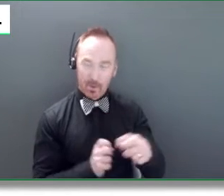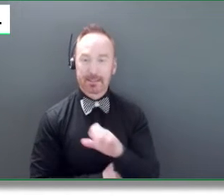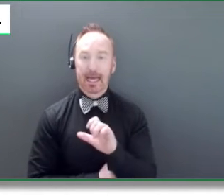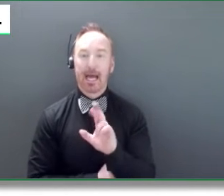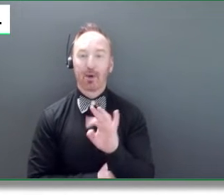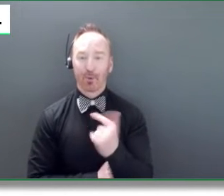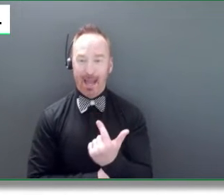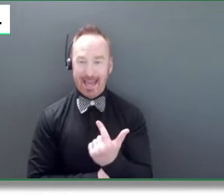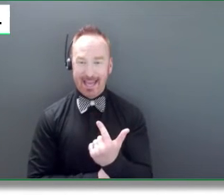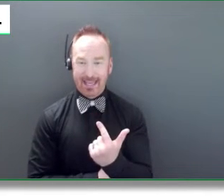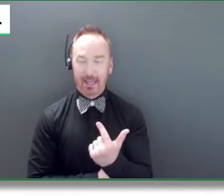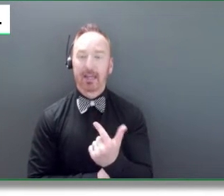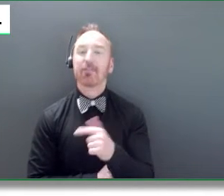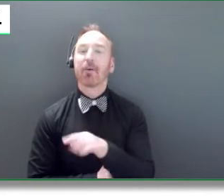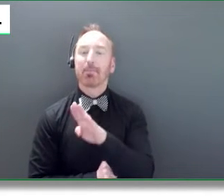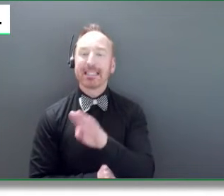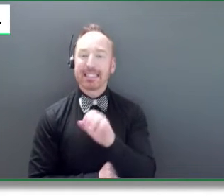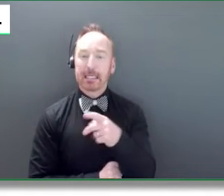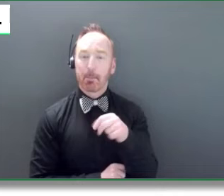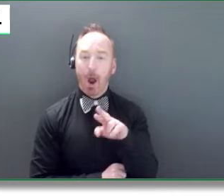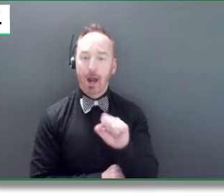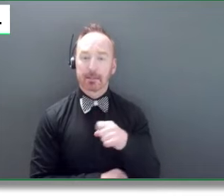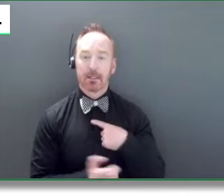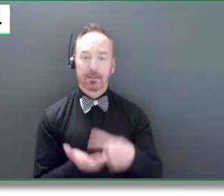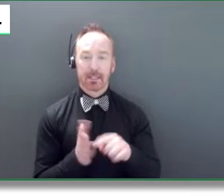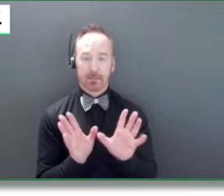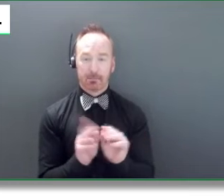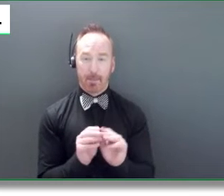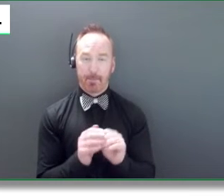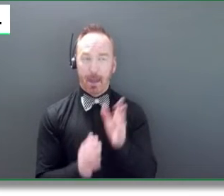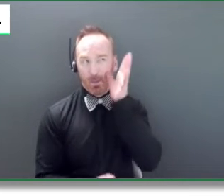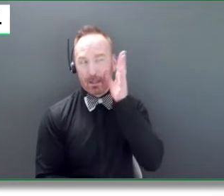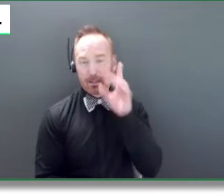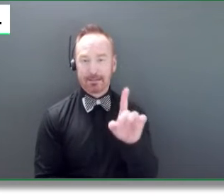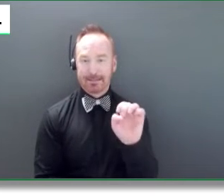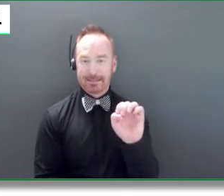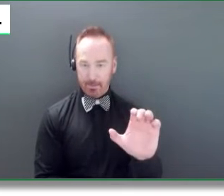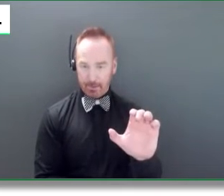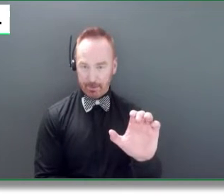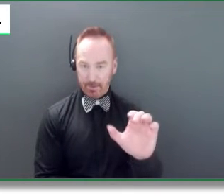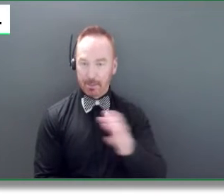another conference that will be running in December. Please check it out.